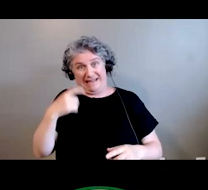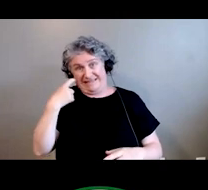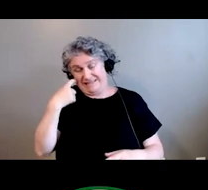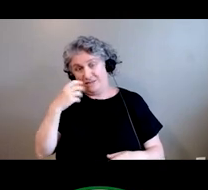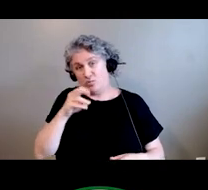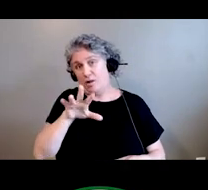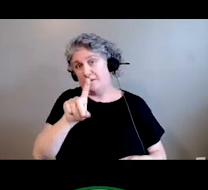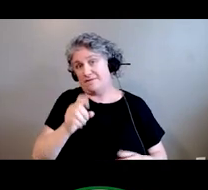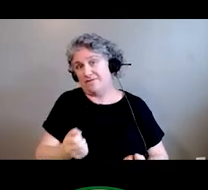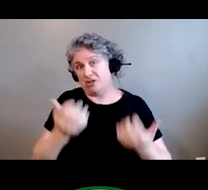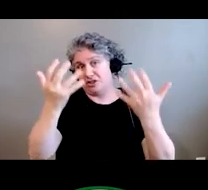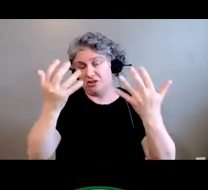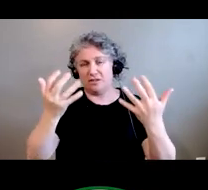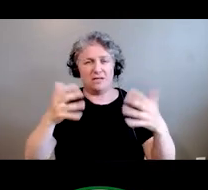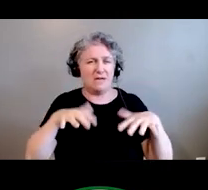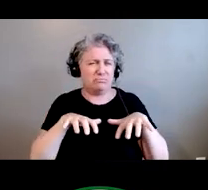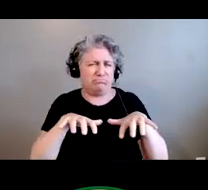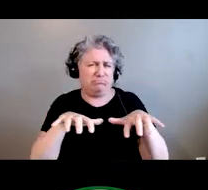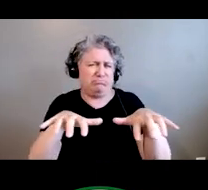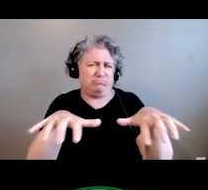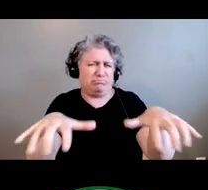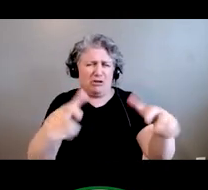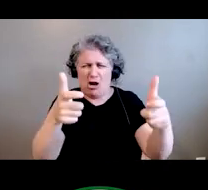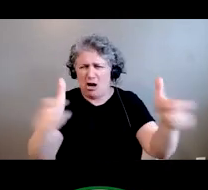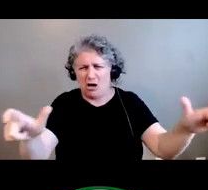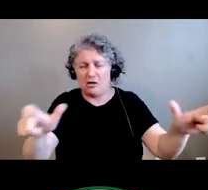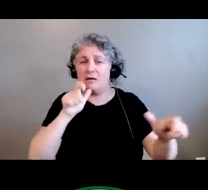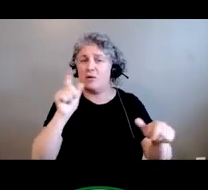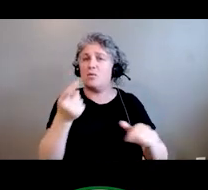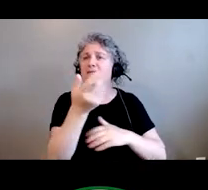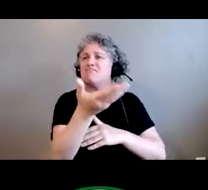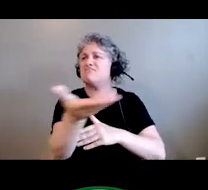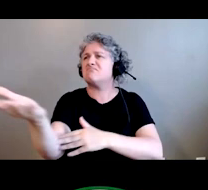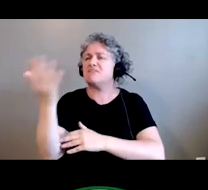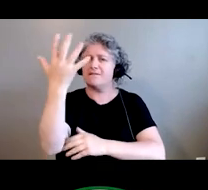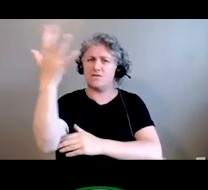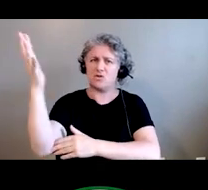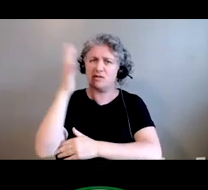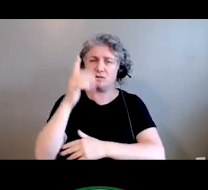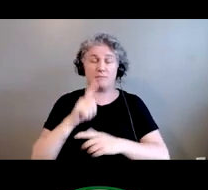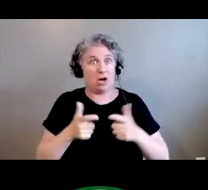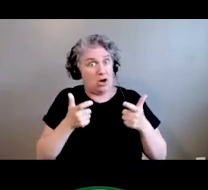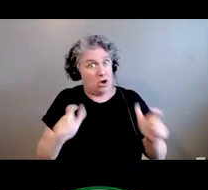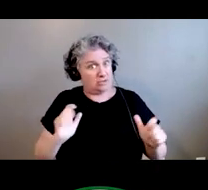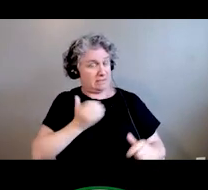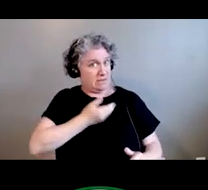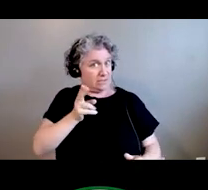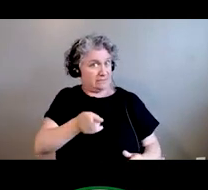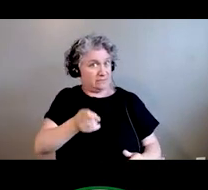Scotia ever on our South Shore, but we also had one that hit right here in the city of Halifax in a large residential area.